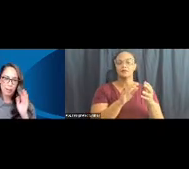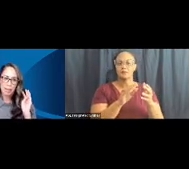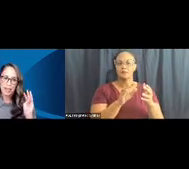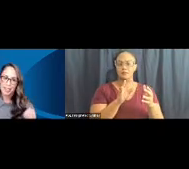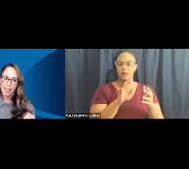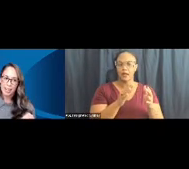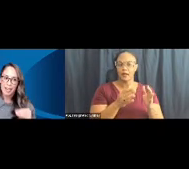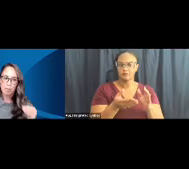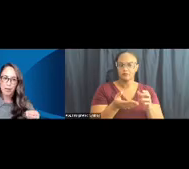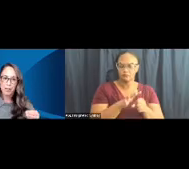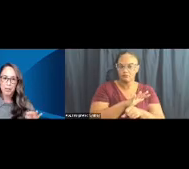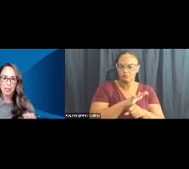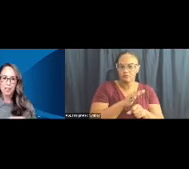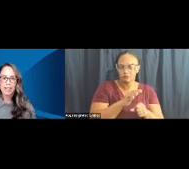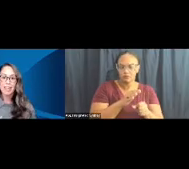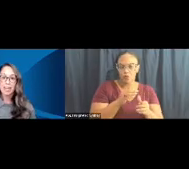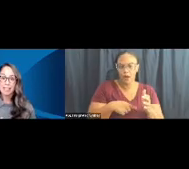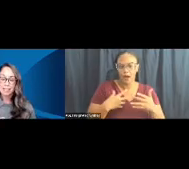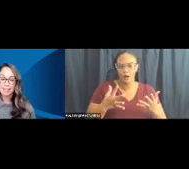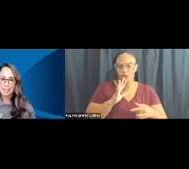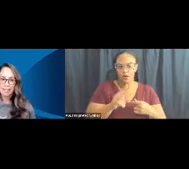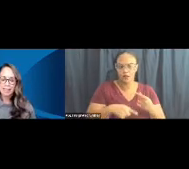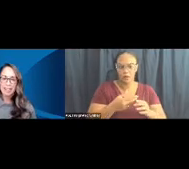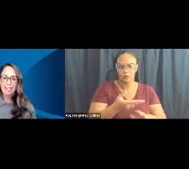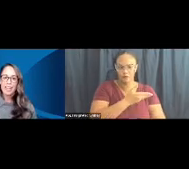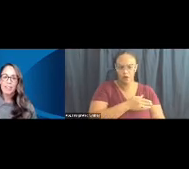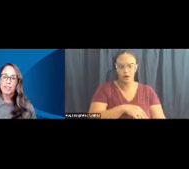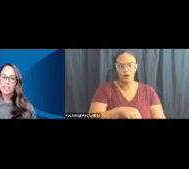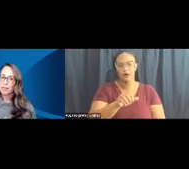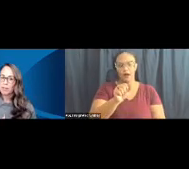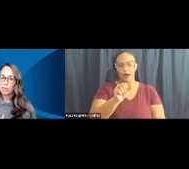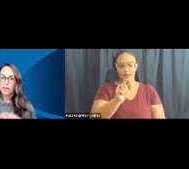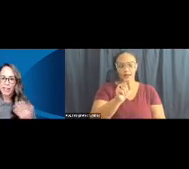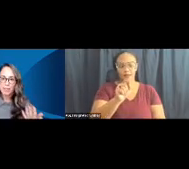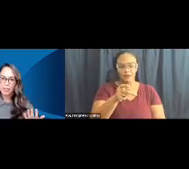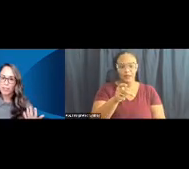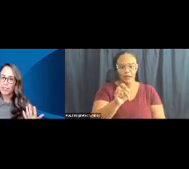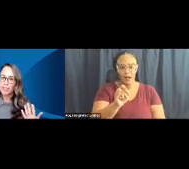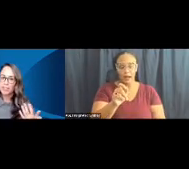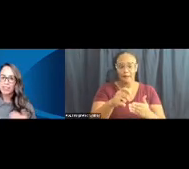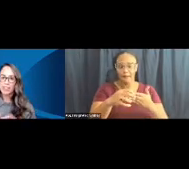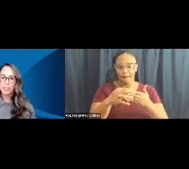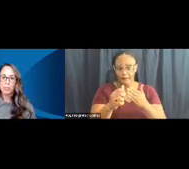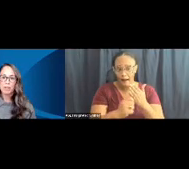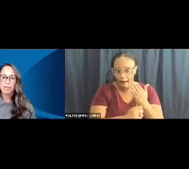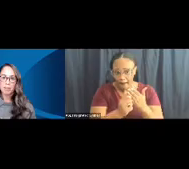the SPPI guide modules and the IDC. If you'd like to explore any of these further, the links will